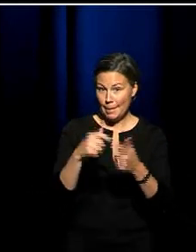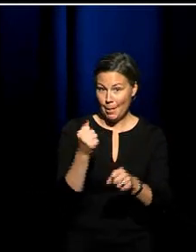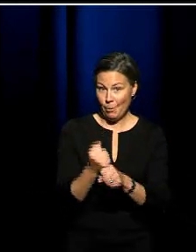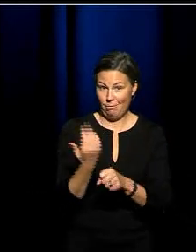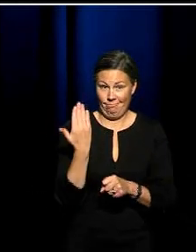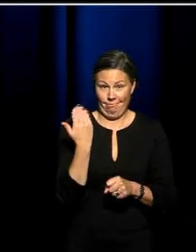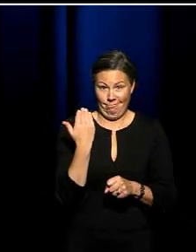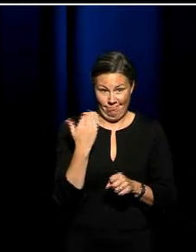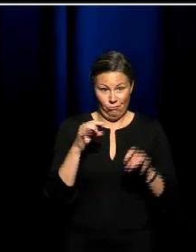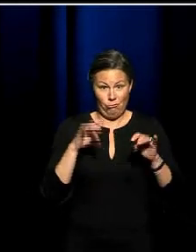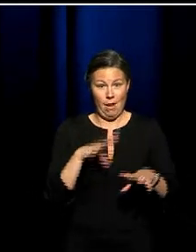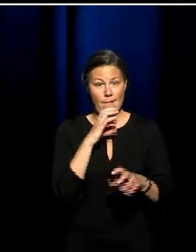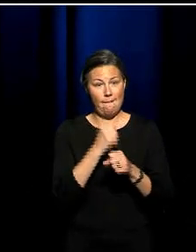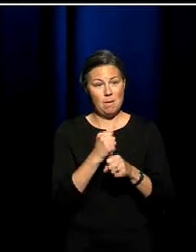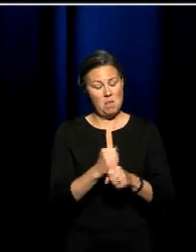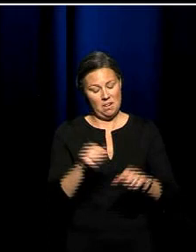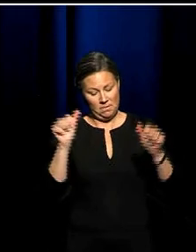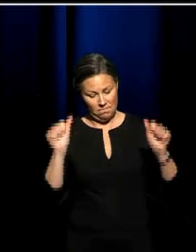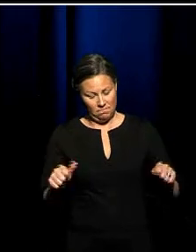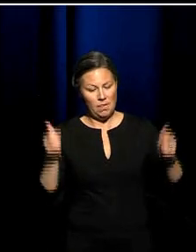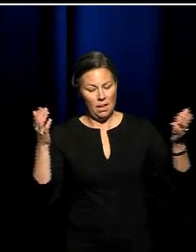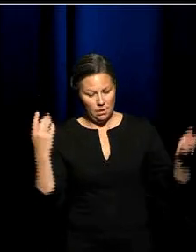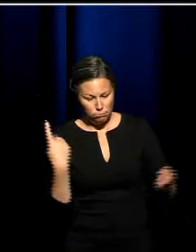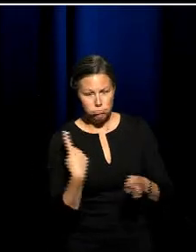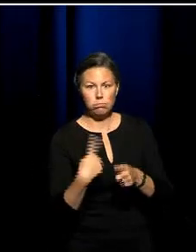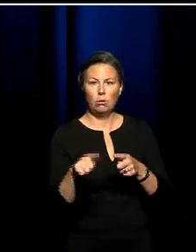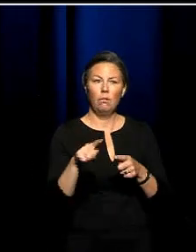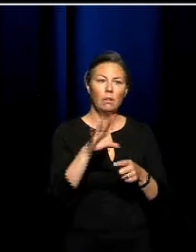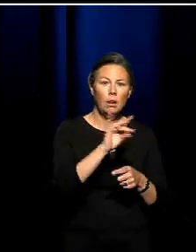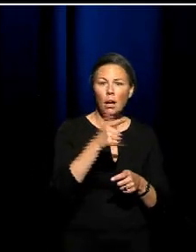recognize same-sex marriage. Who would have believed 20 or even 15 years ago